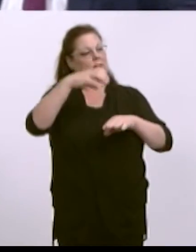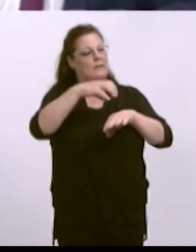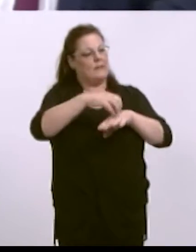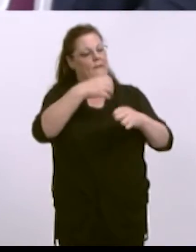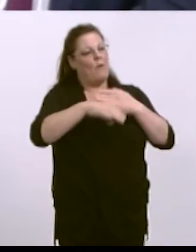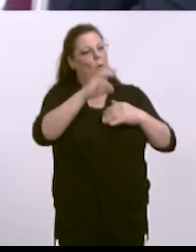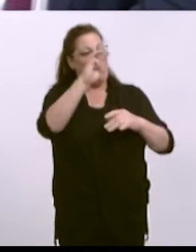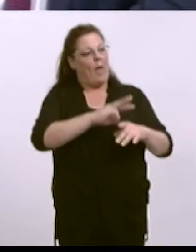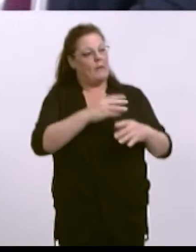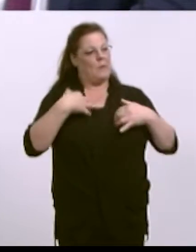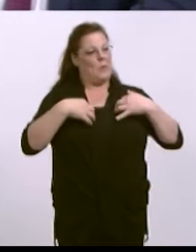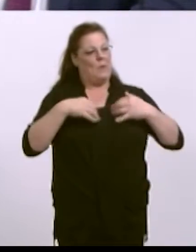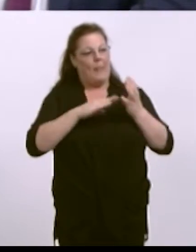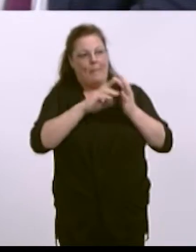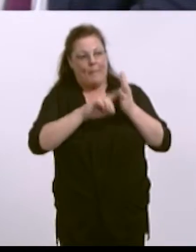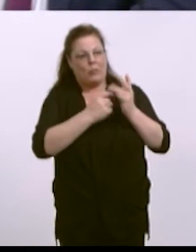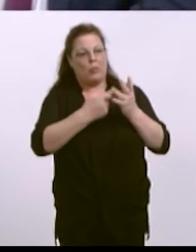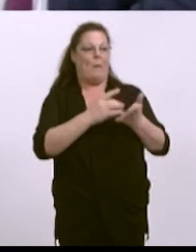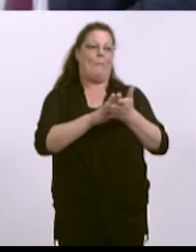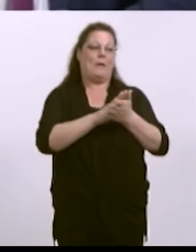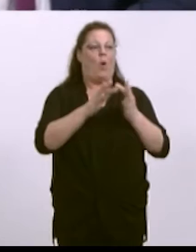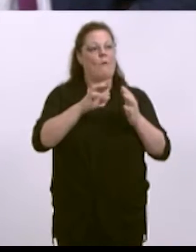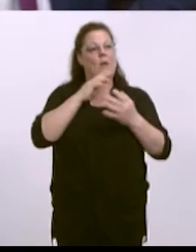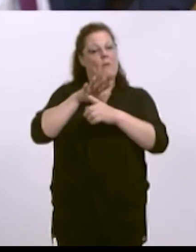expect him to be able to demonstrate enough influence amongst his Westminster colleagues